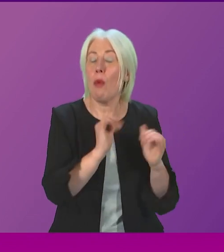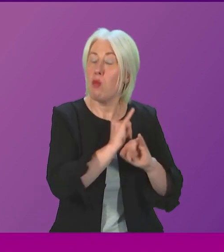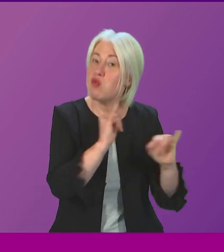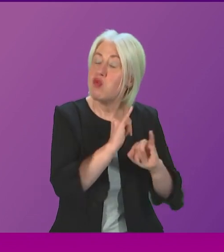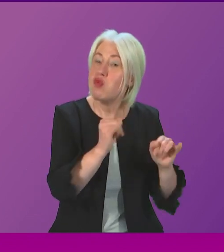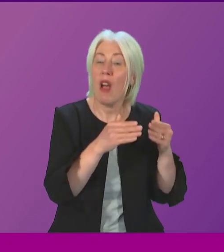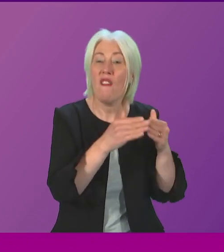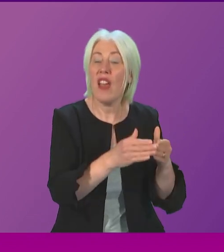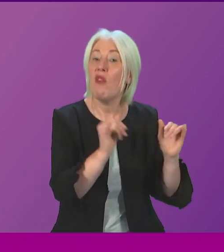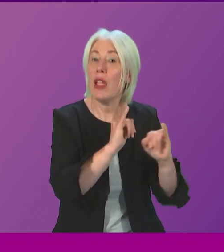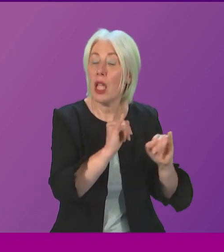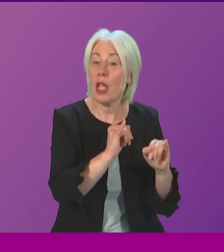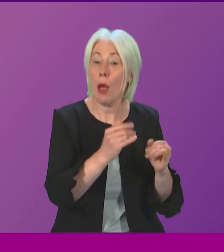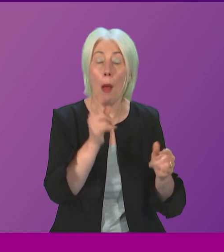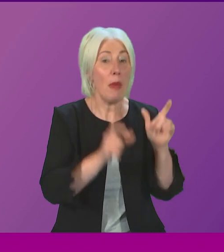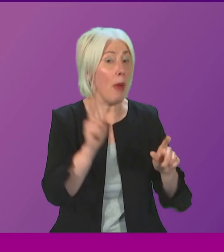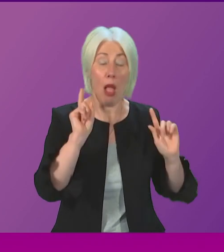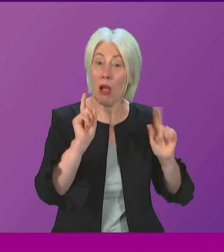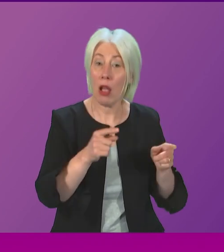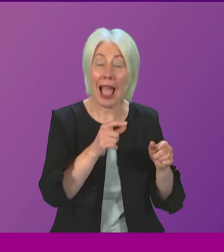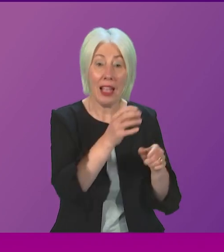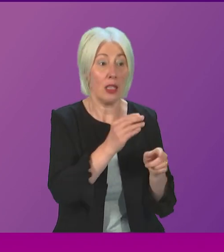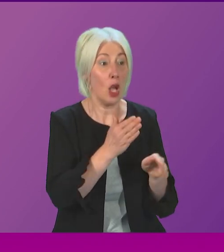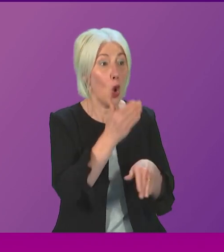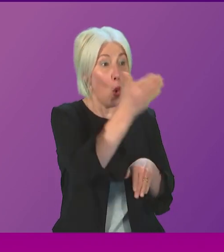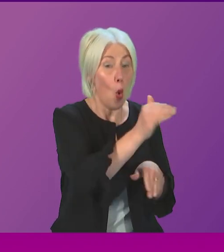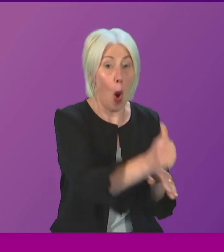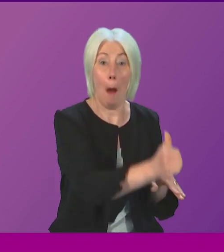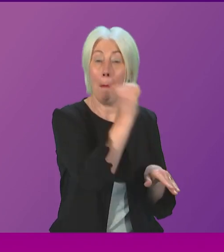people simply unable to get on or off the island as a result of the Scottish National